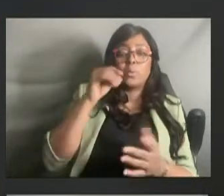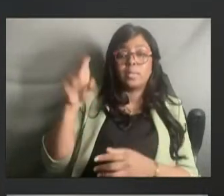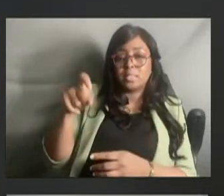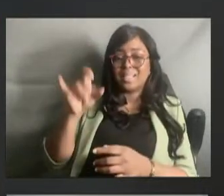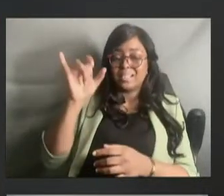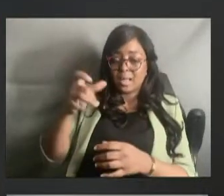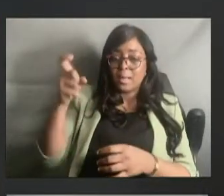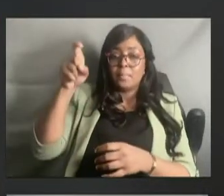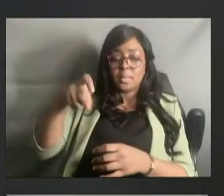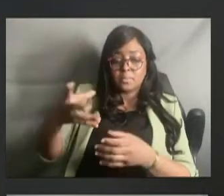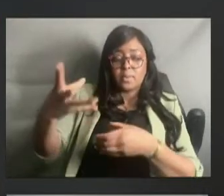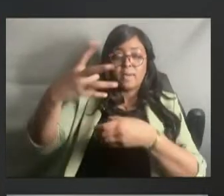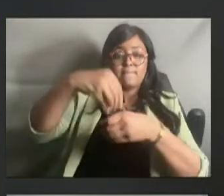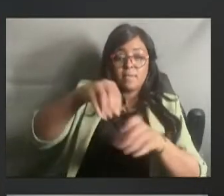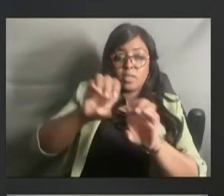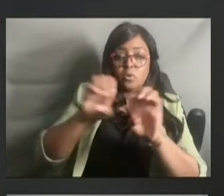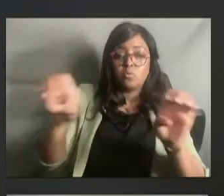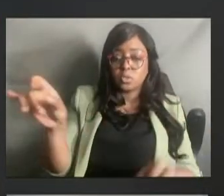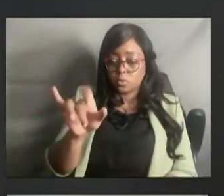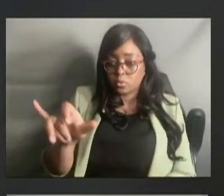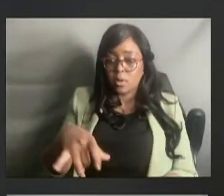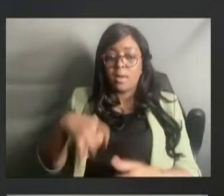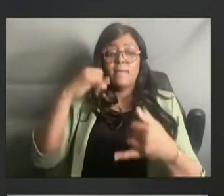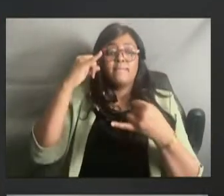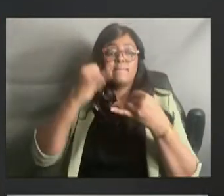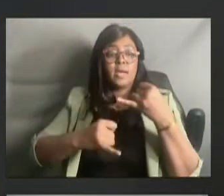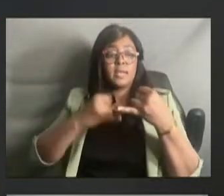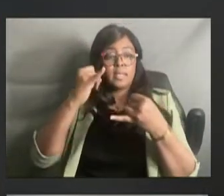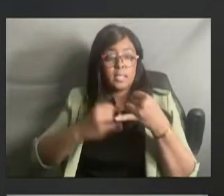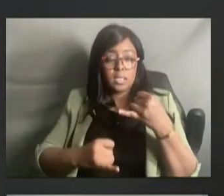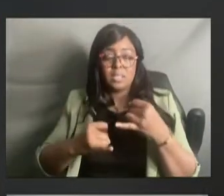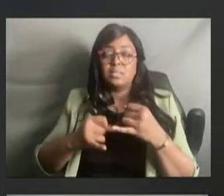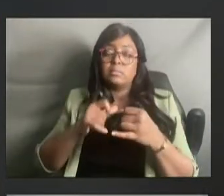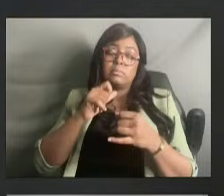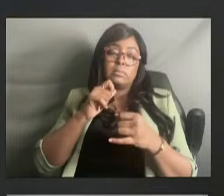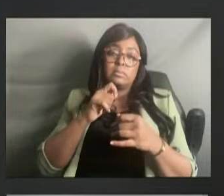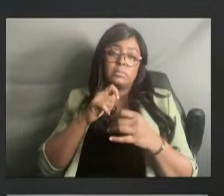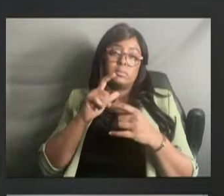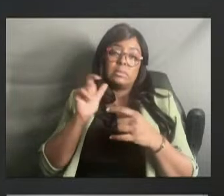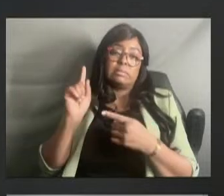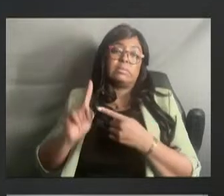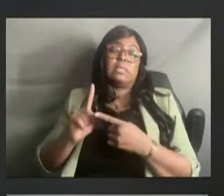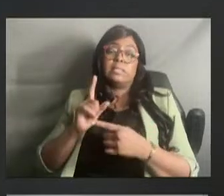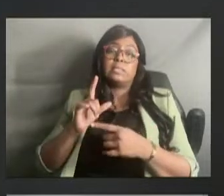their learning needs. And that really needs to be a part of the